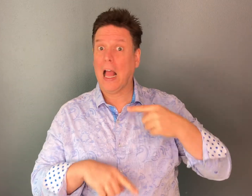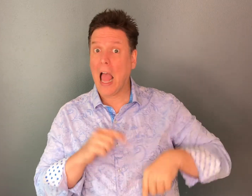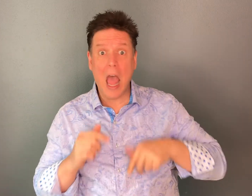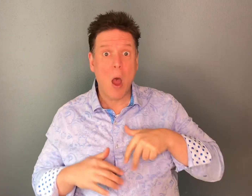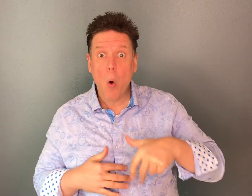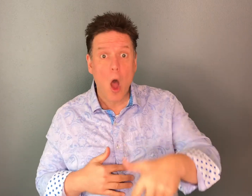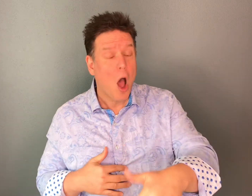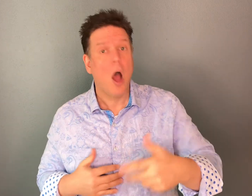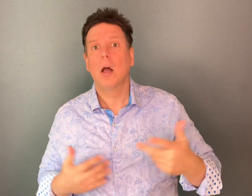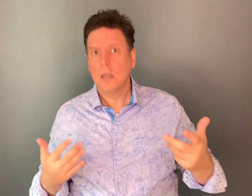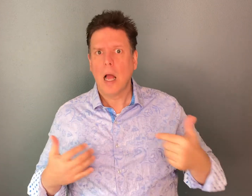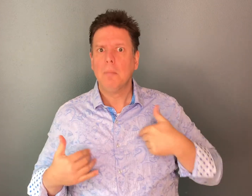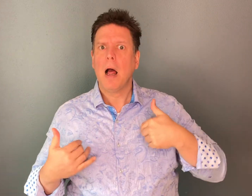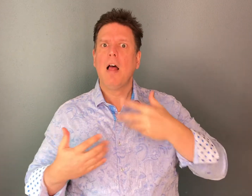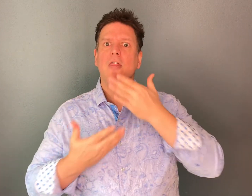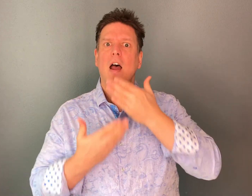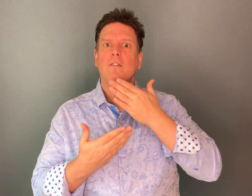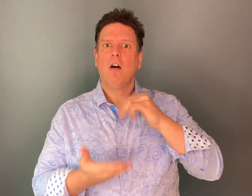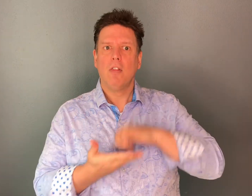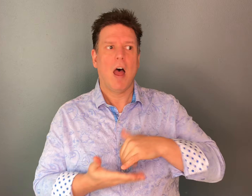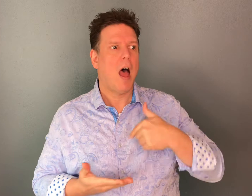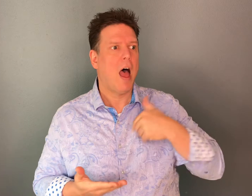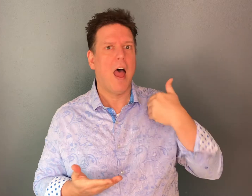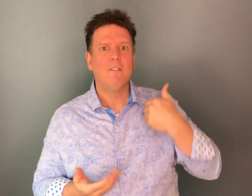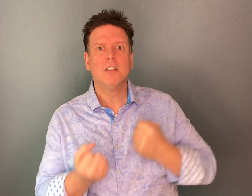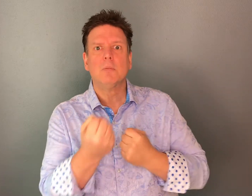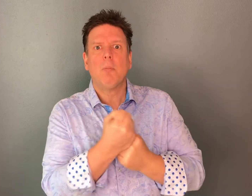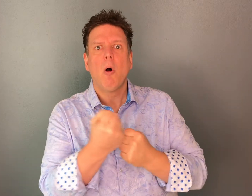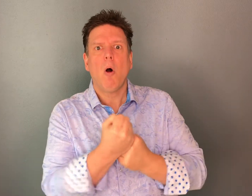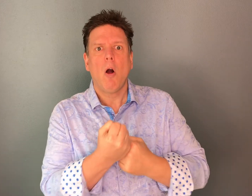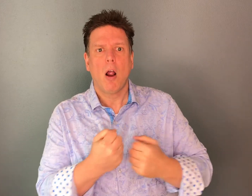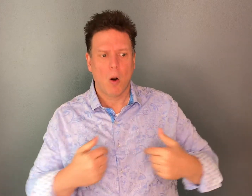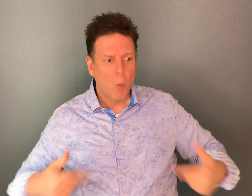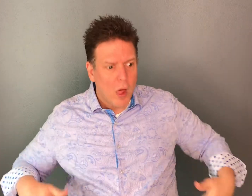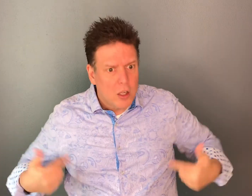around, I could be thankful for that and I could even be thankful if I couldn't